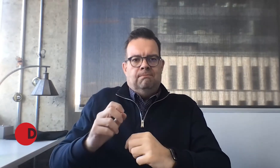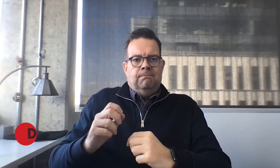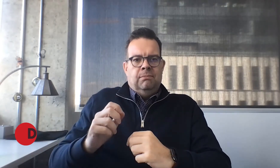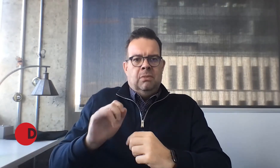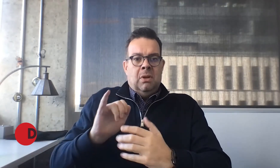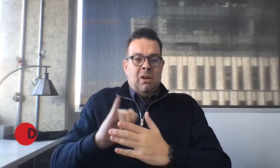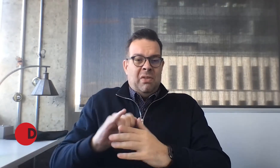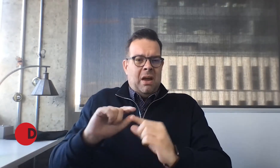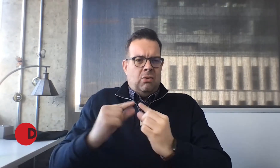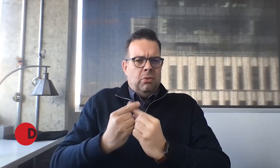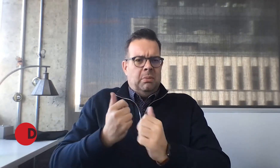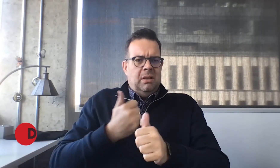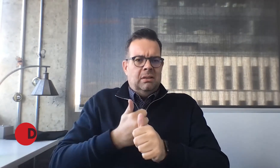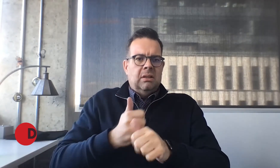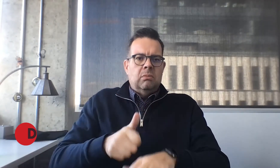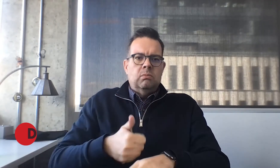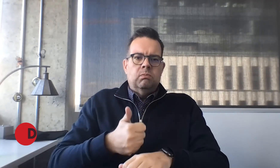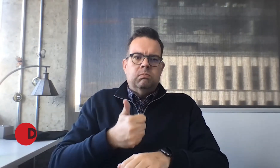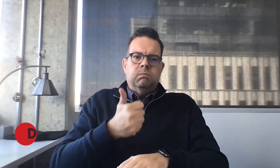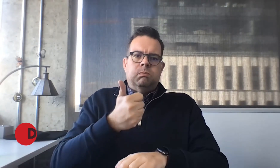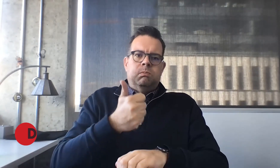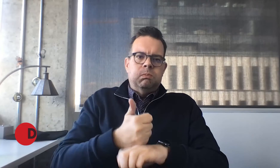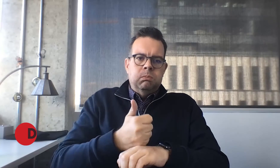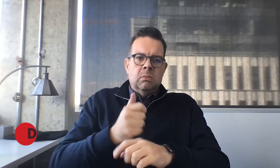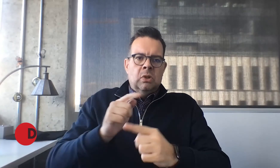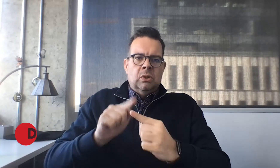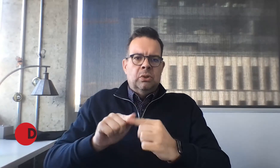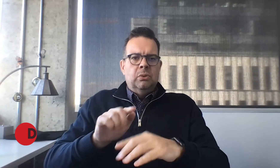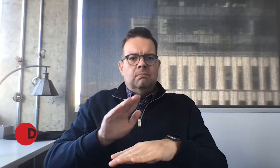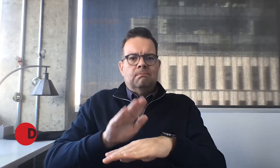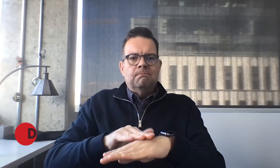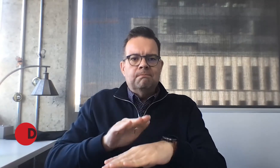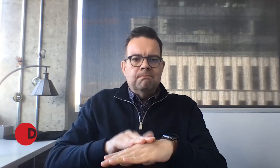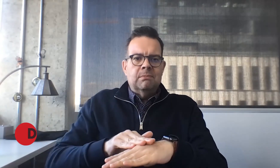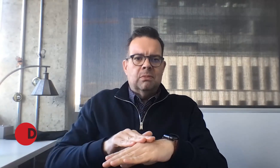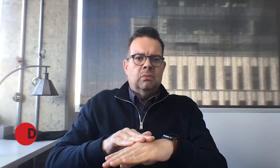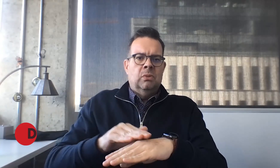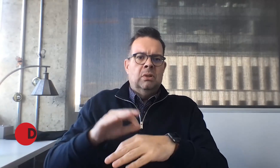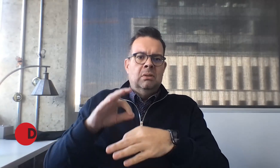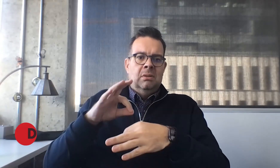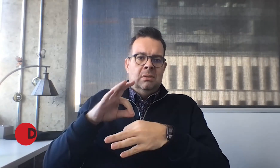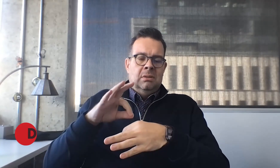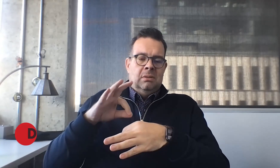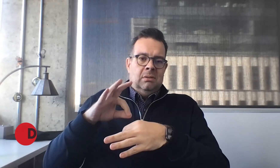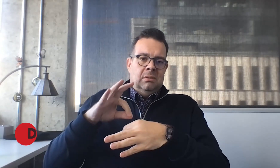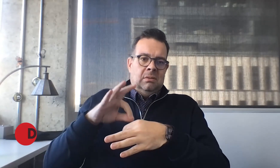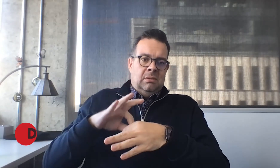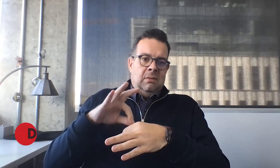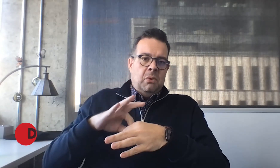That group was launched to advise on the voting